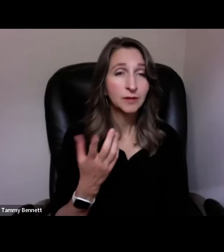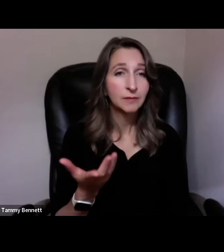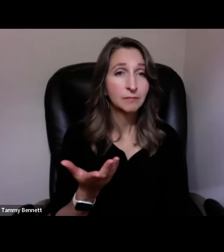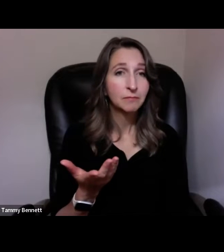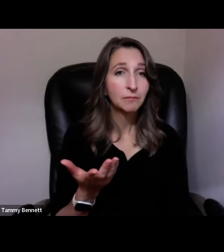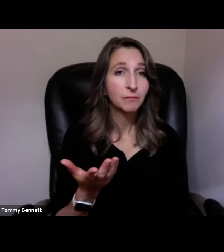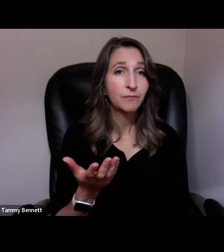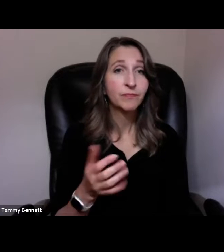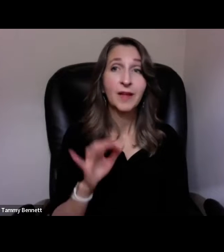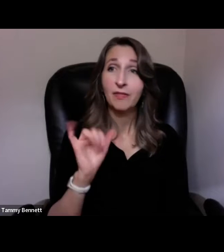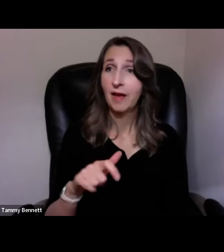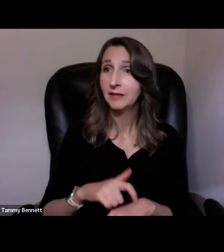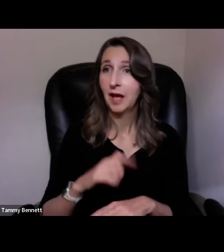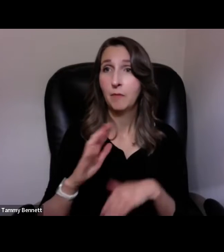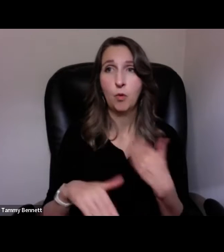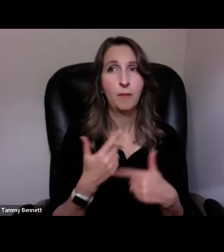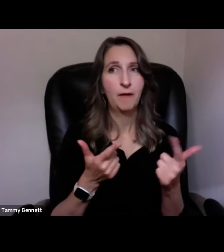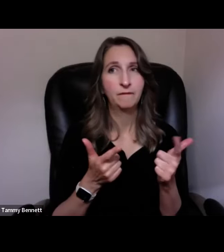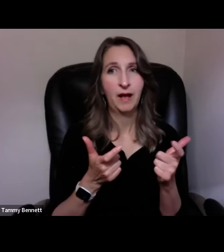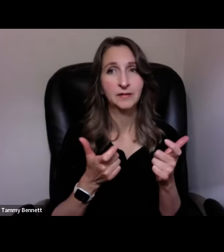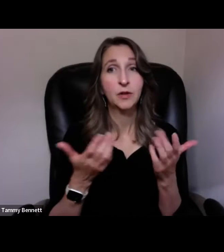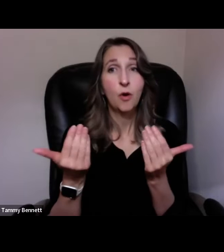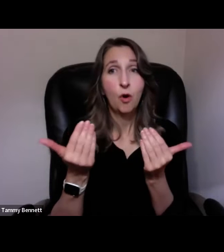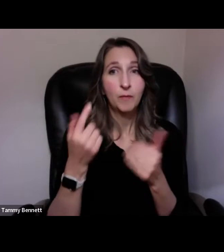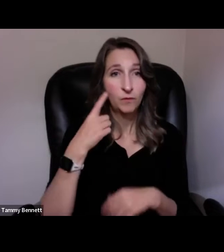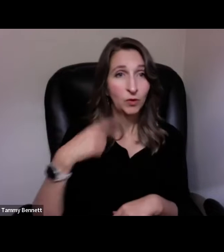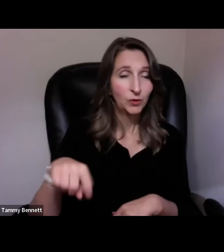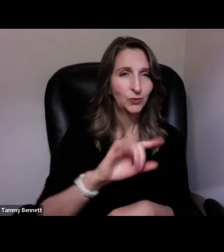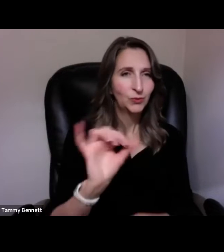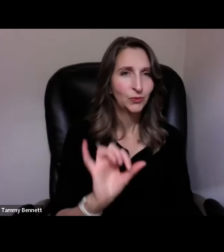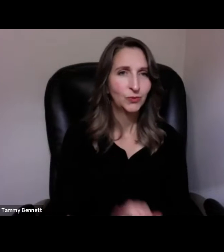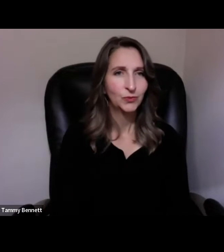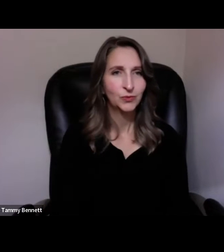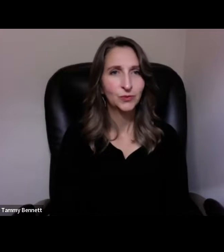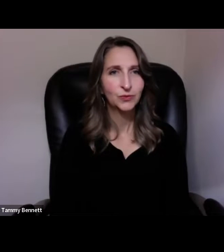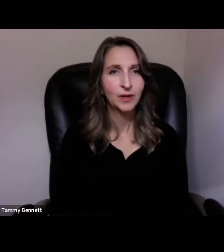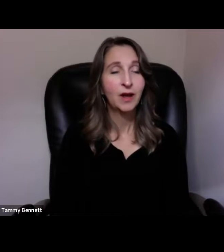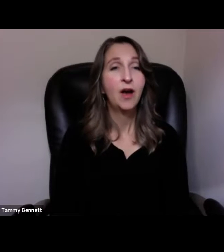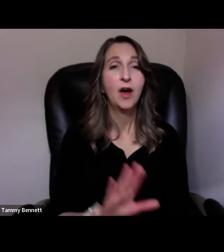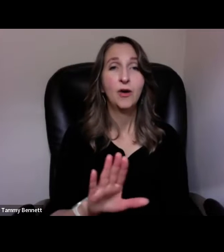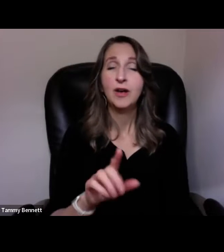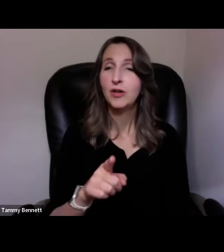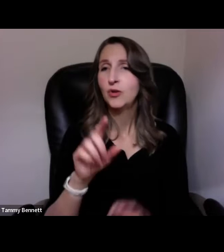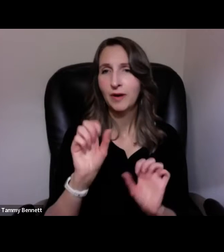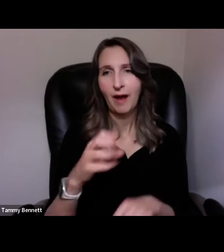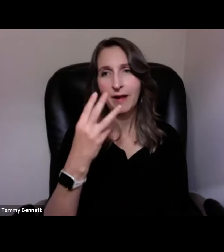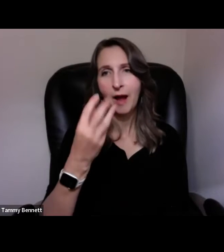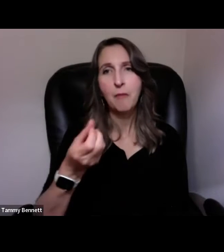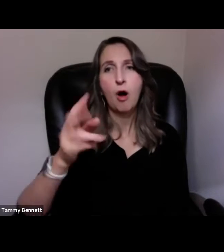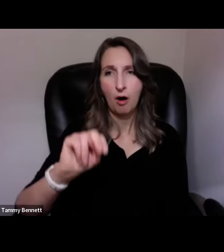It went by fast for me. I I hope it did for you guys, too, and feel free to turn your cameras on at this time.